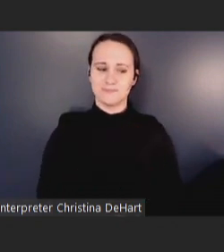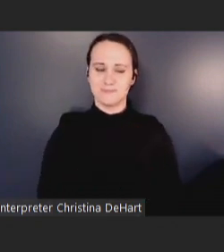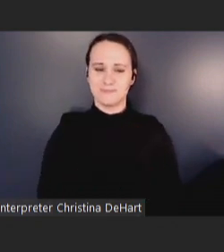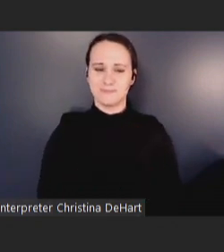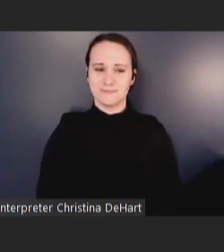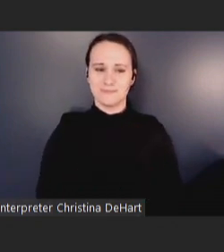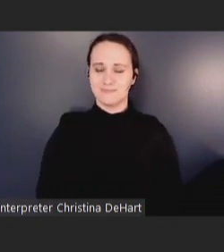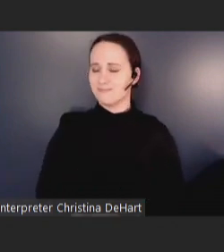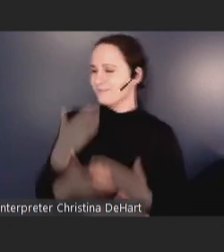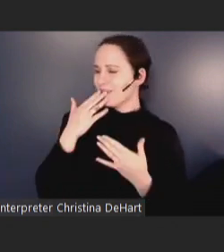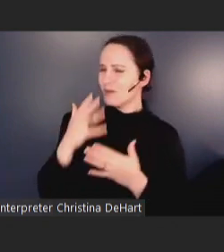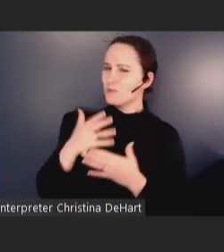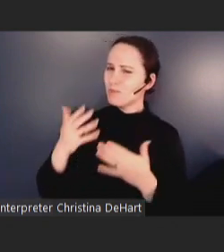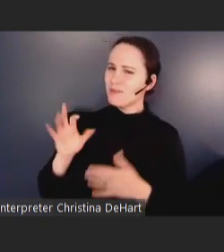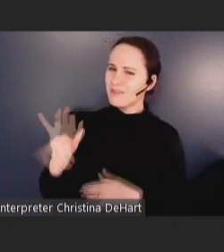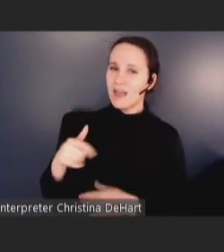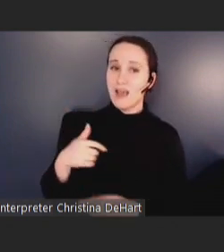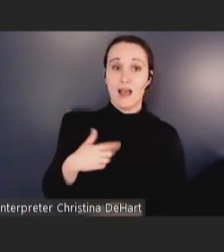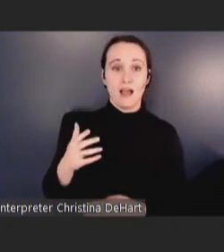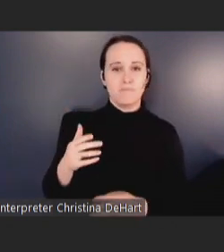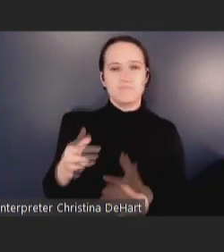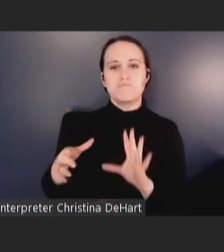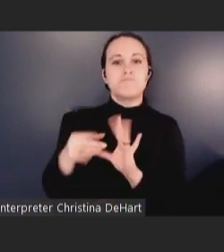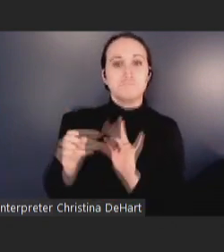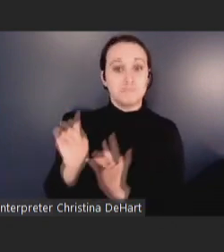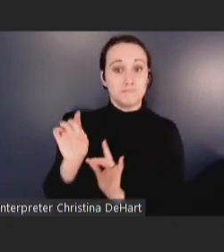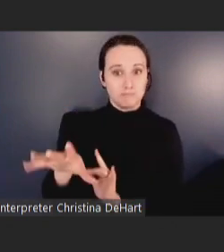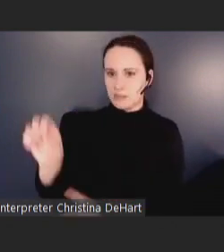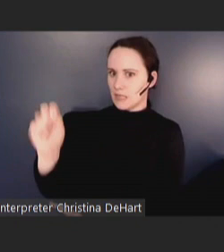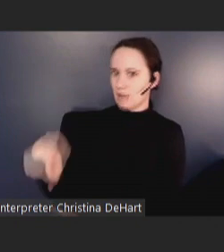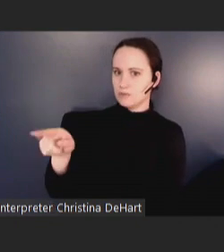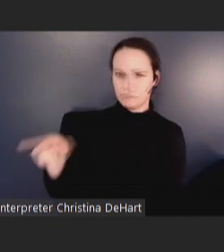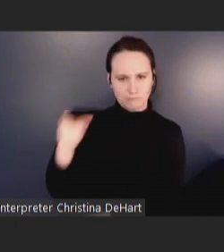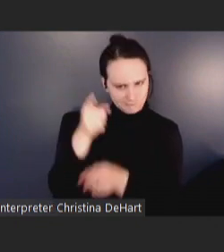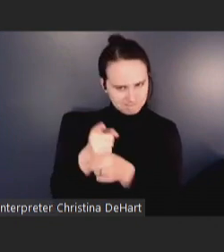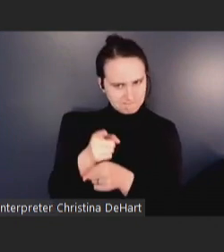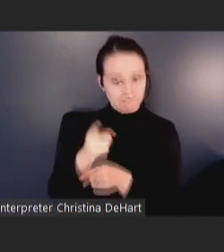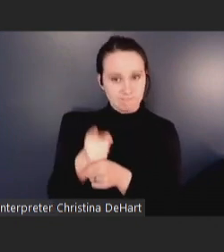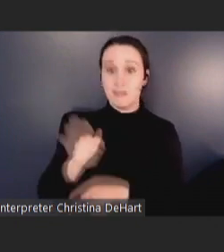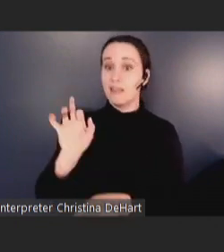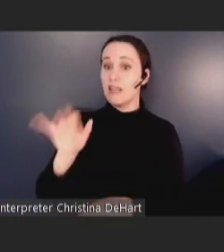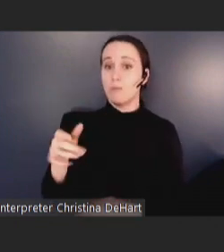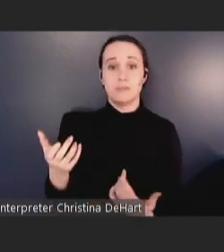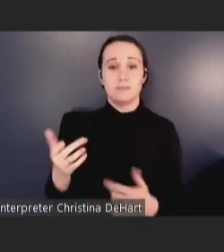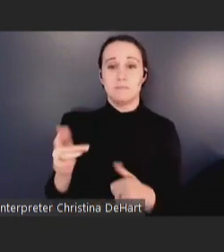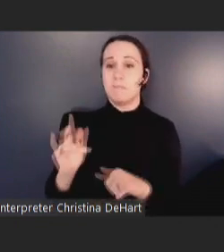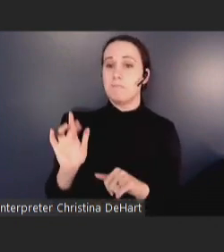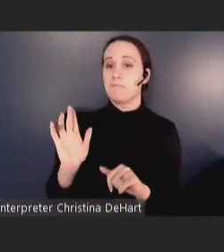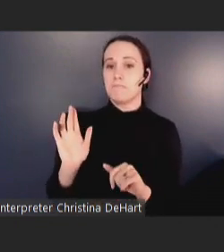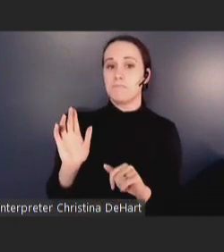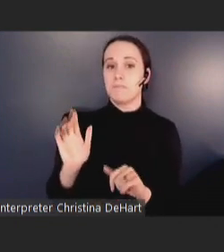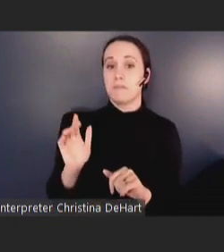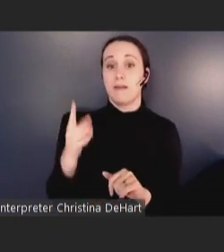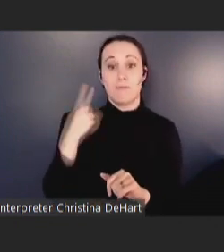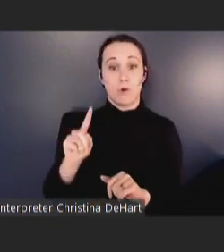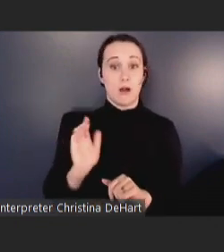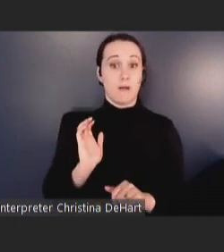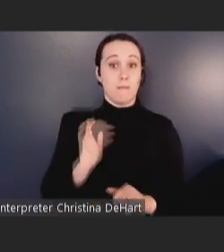Jessica Peck: Thank you so much for that. I'll just jump in here really quick and just say yes, you're absolutely right. That was just for the microcredential that was,